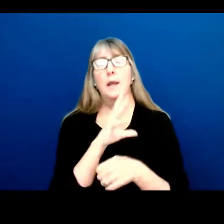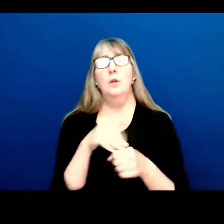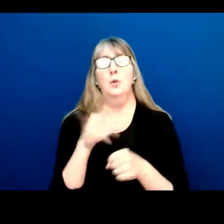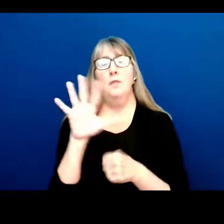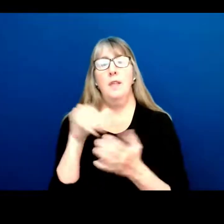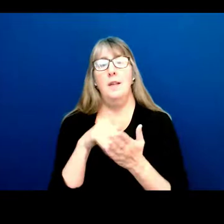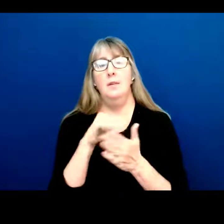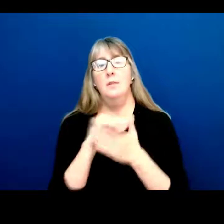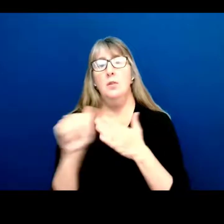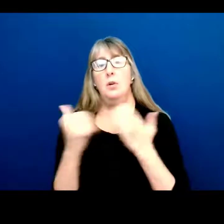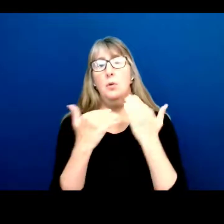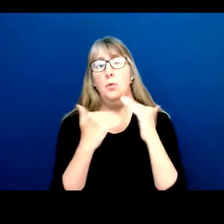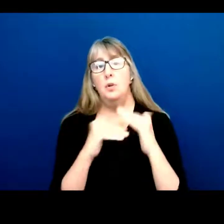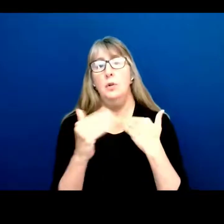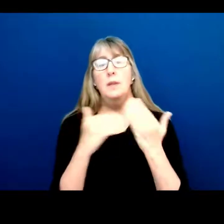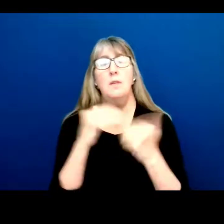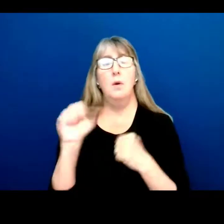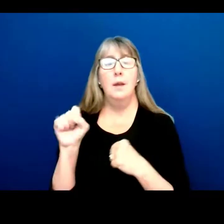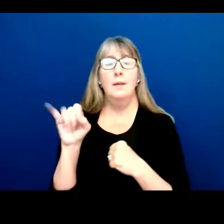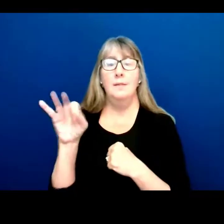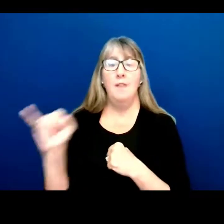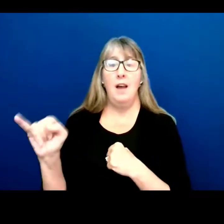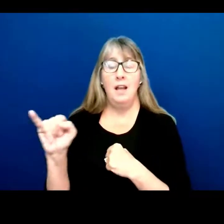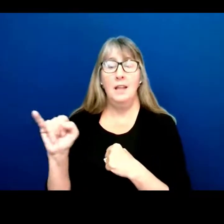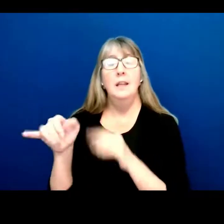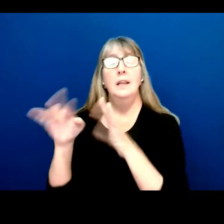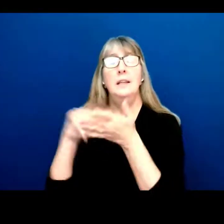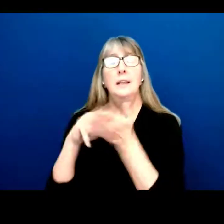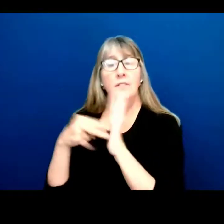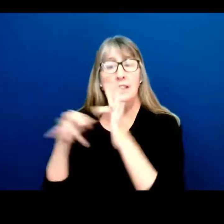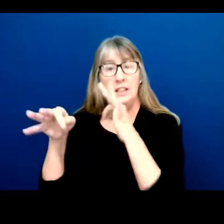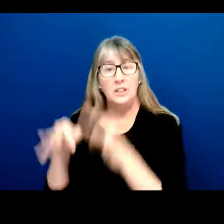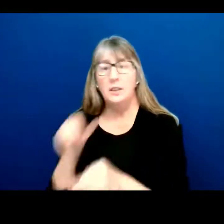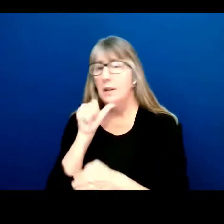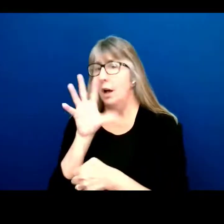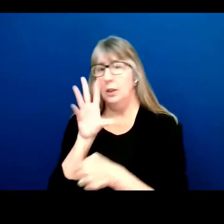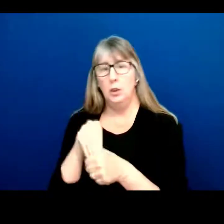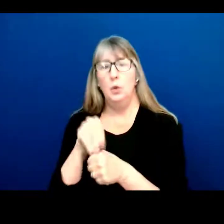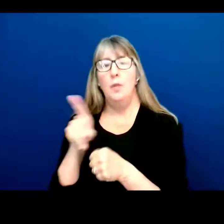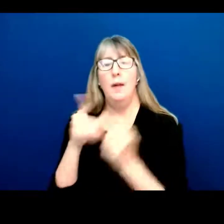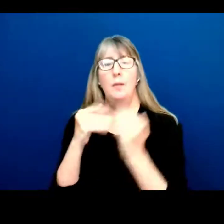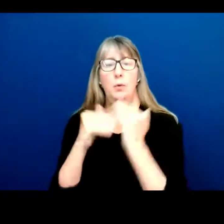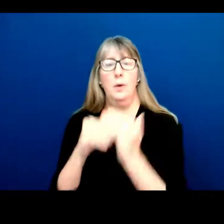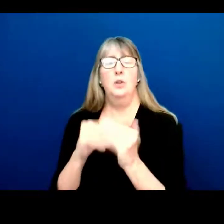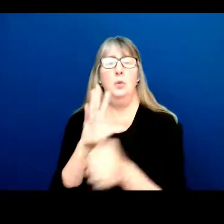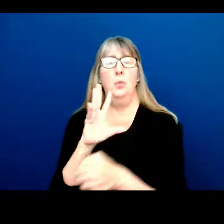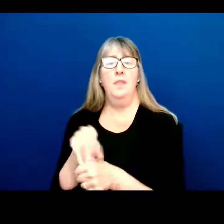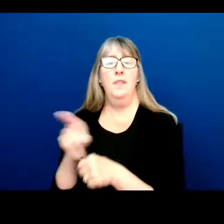even though the SFI definition doesn't include the threshold in that definition section.